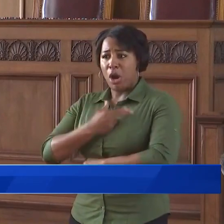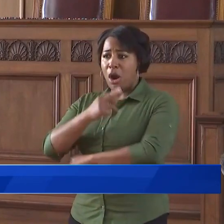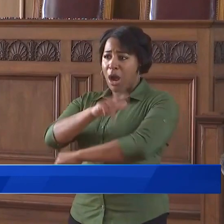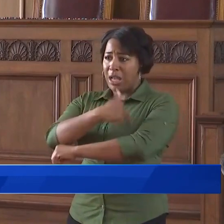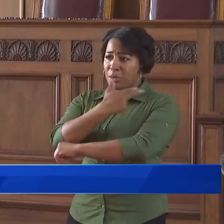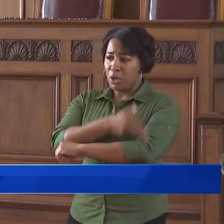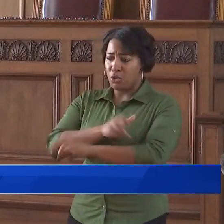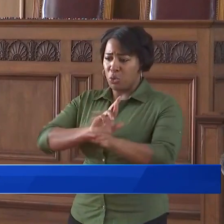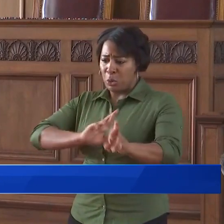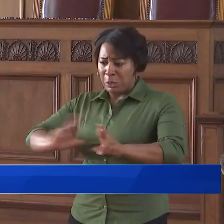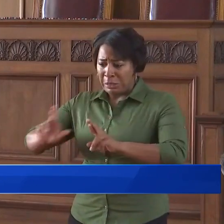NEWS